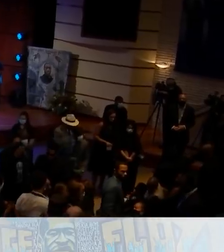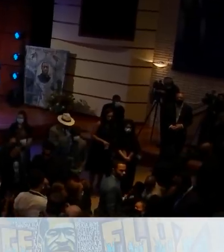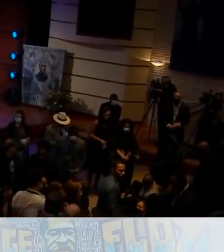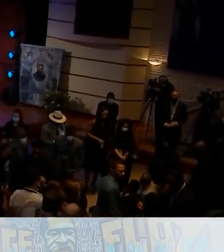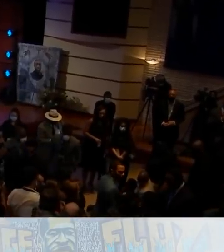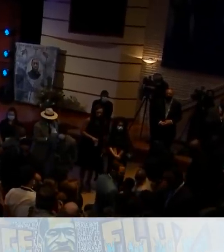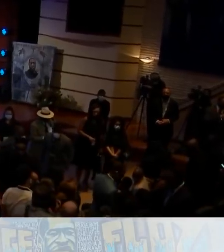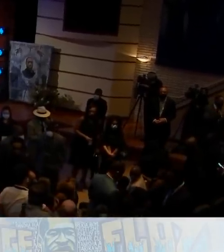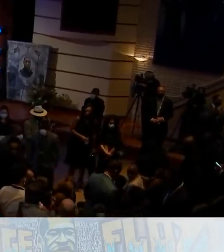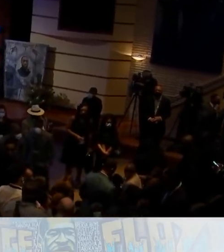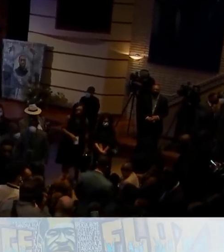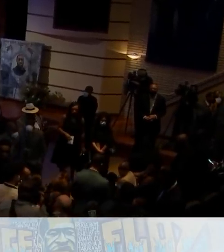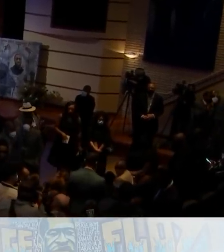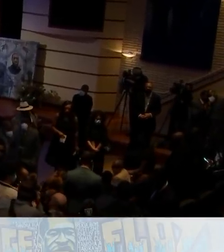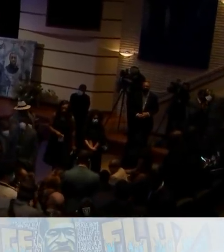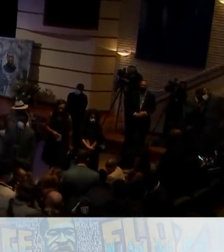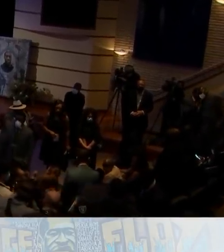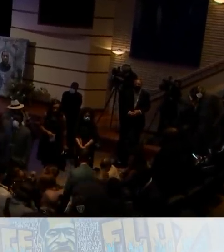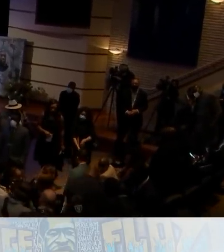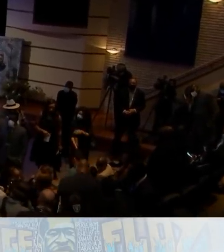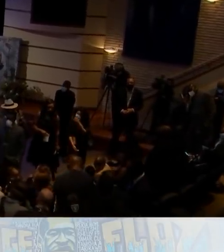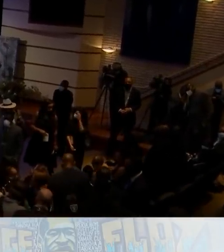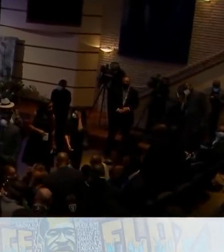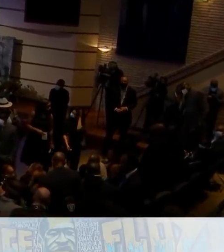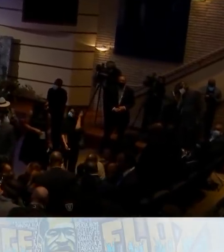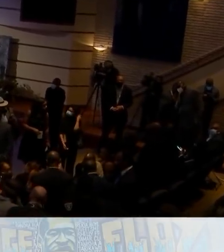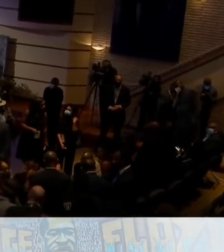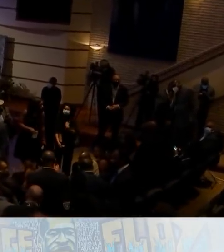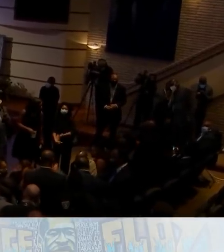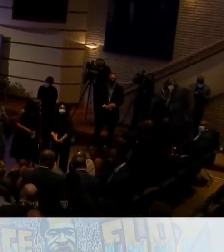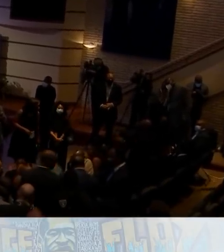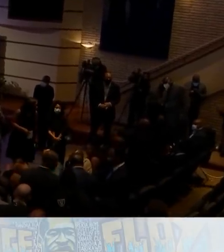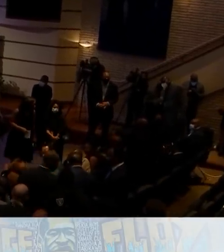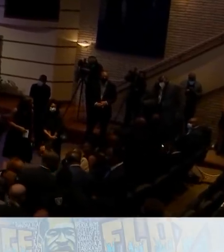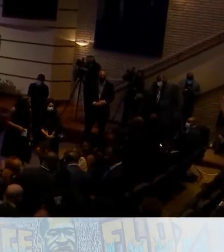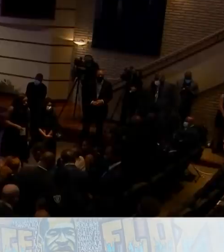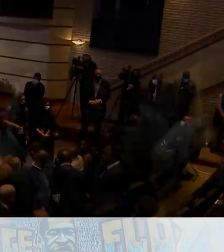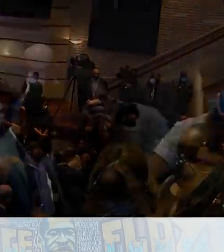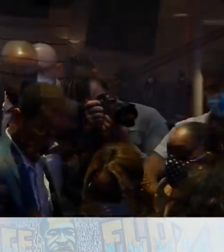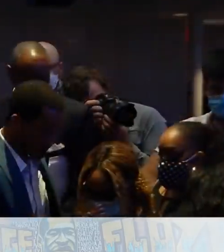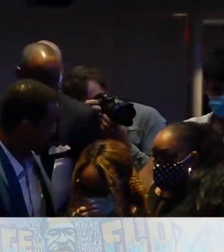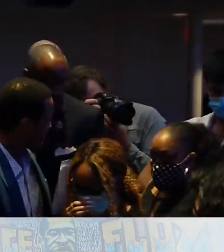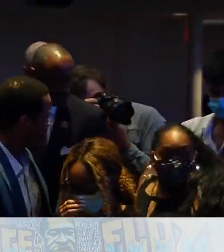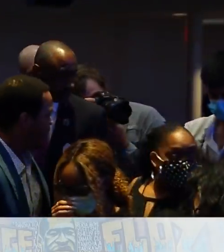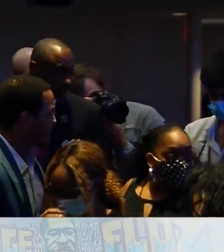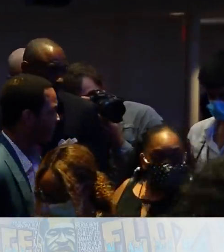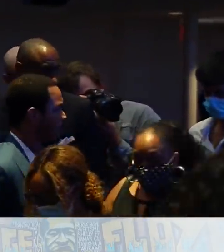BECAUSE HE SAID I CAN I CAN BEAR